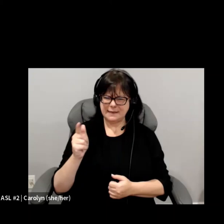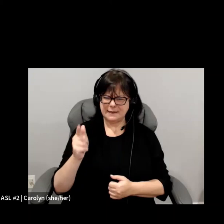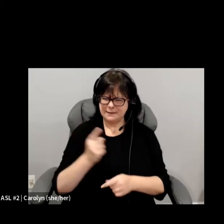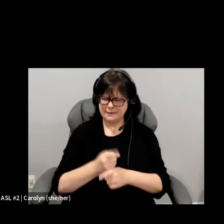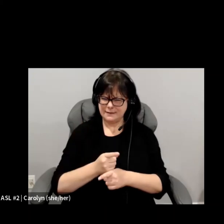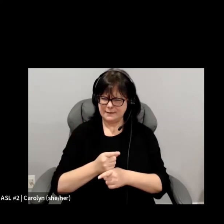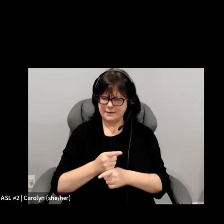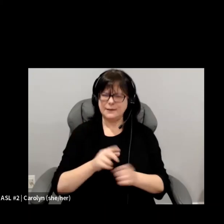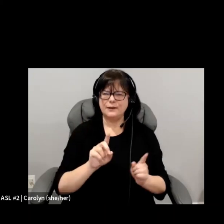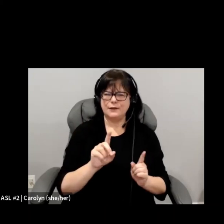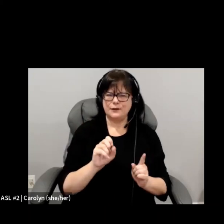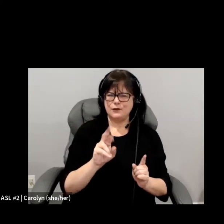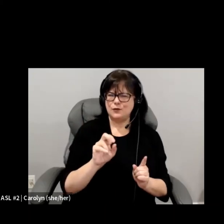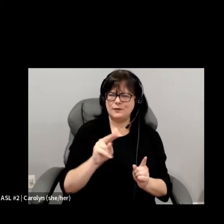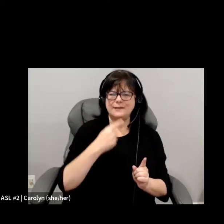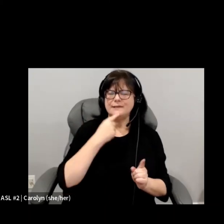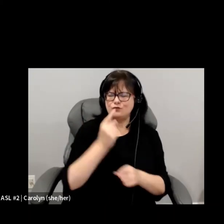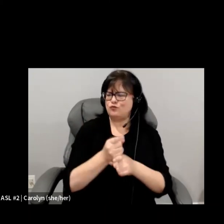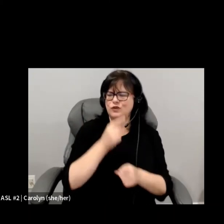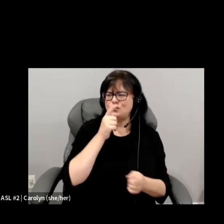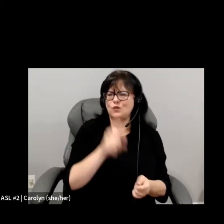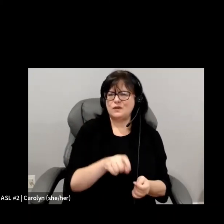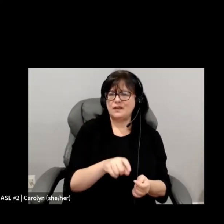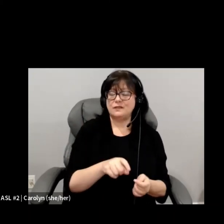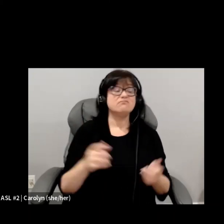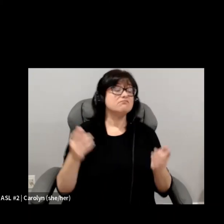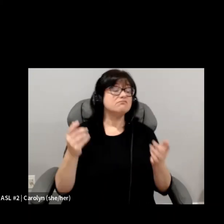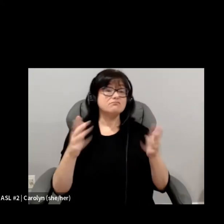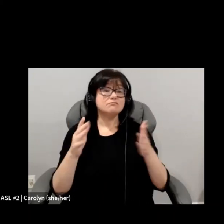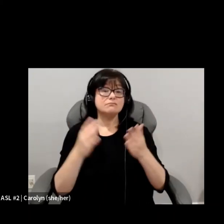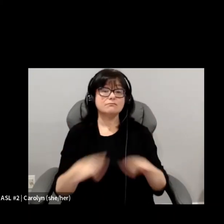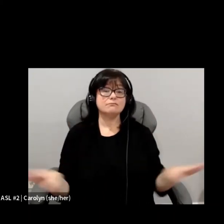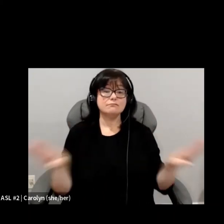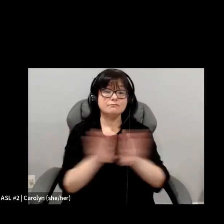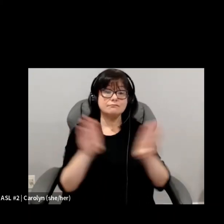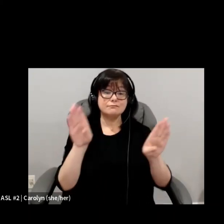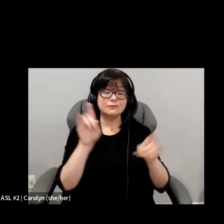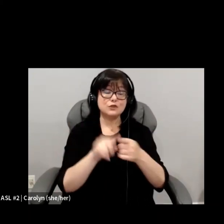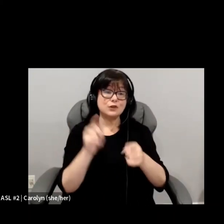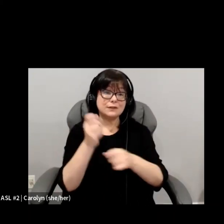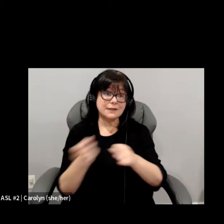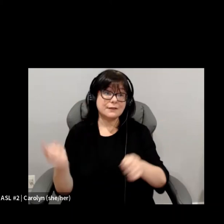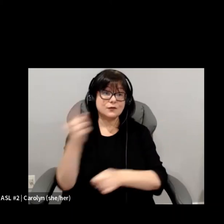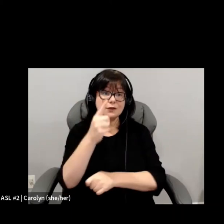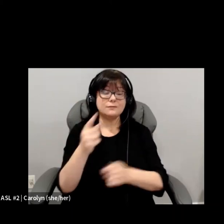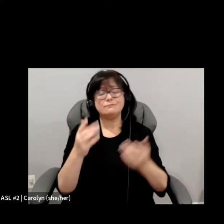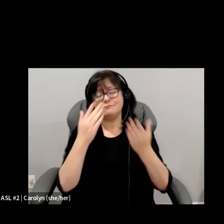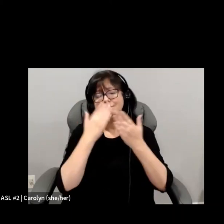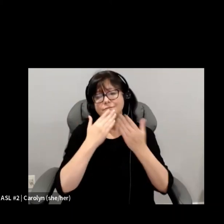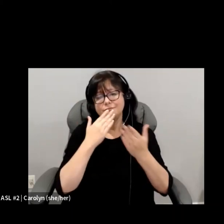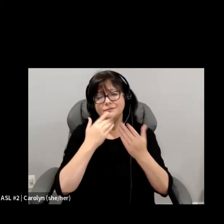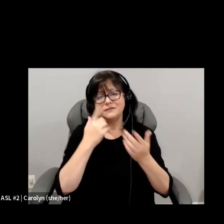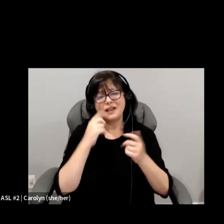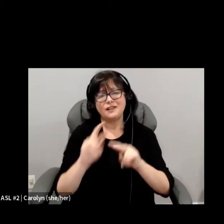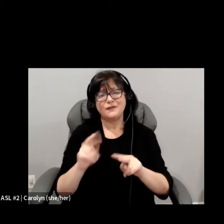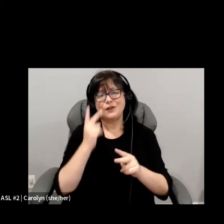THAT'S RIGHT. Douglas Waxman : WE ARE ADJOURNED UNTIL NEXT YEAR. THANK YOU SO MUCH. LOOK FORWARD TO SEEING YOU ALL NEXT YEAR. GOOD NIGHT.